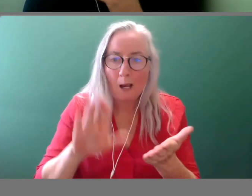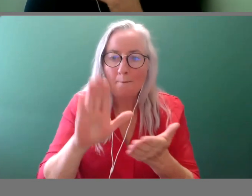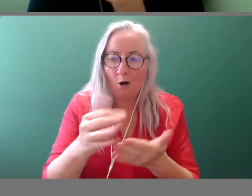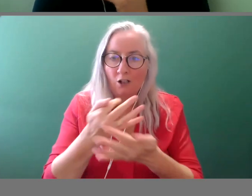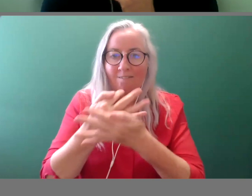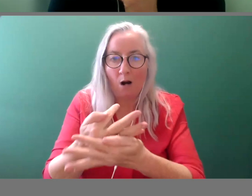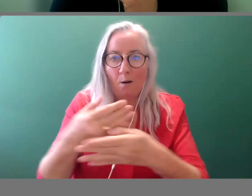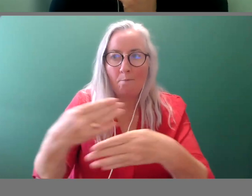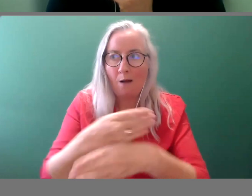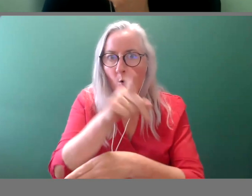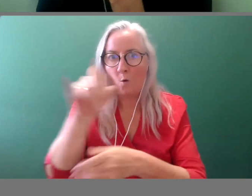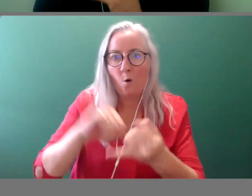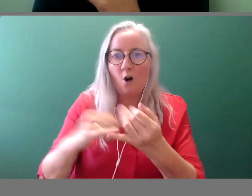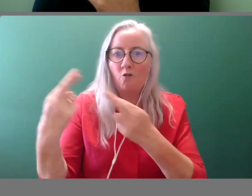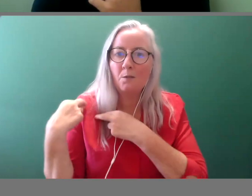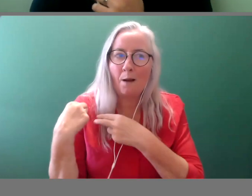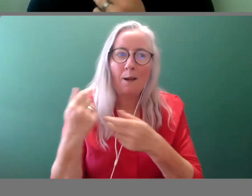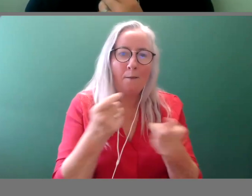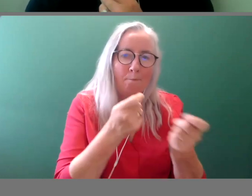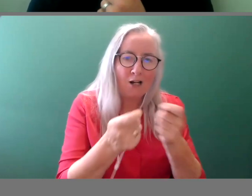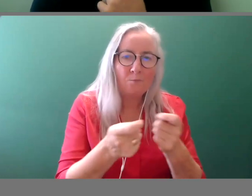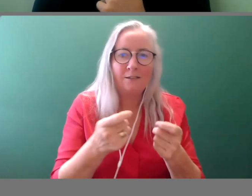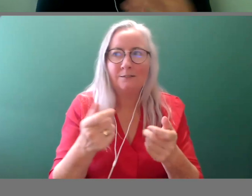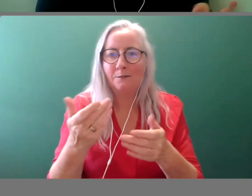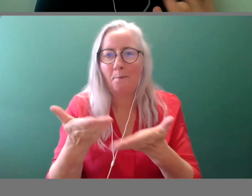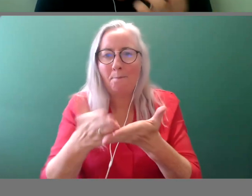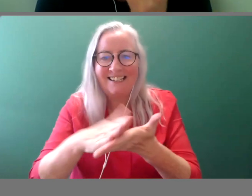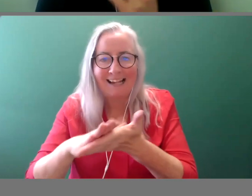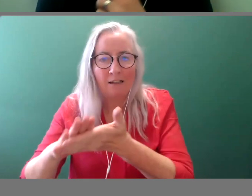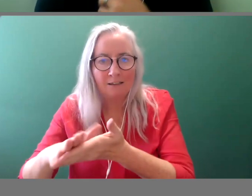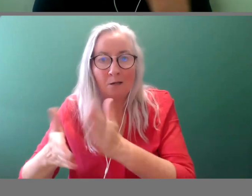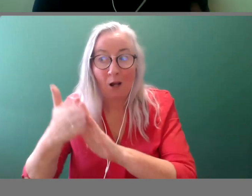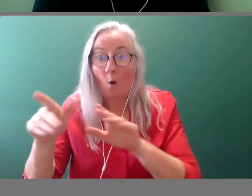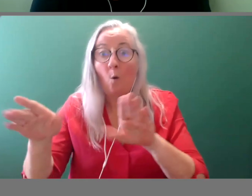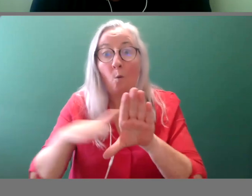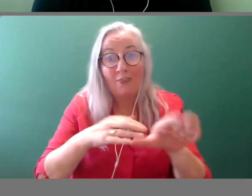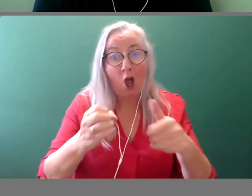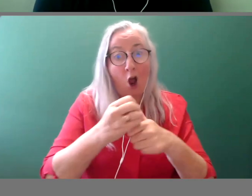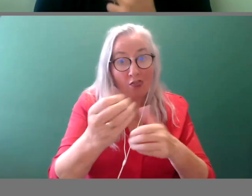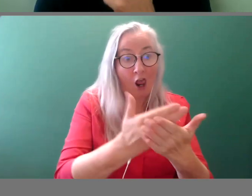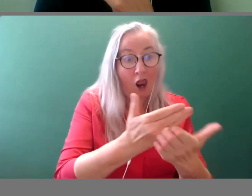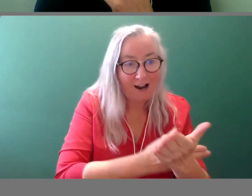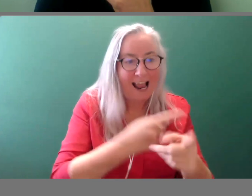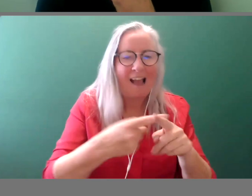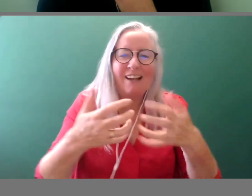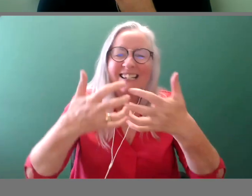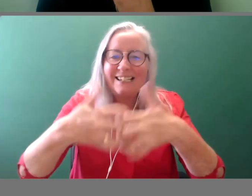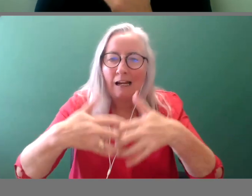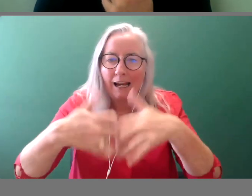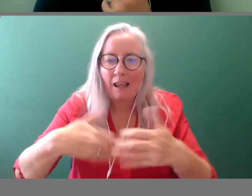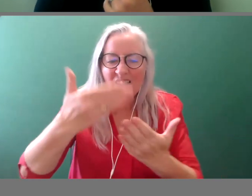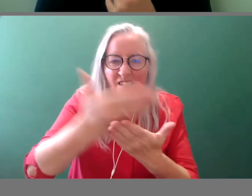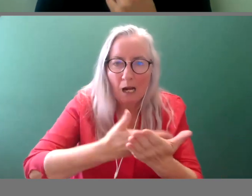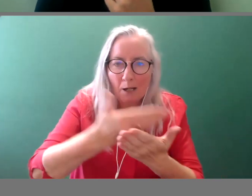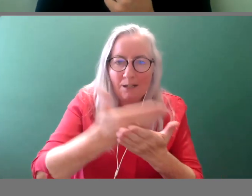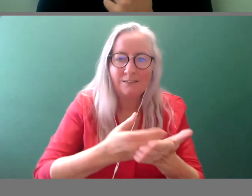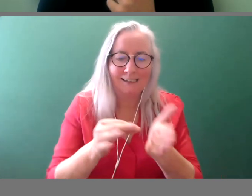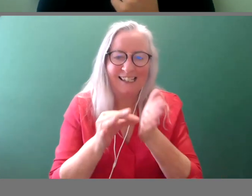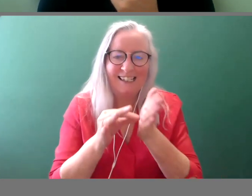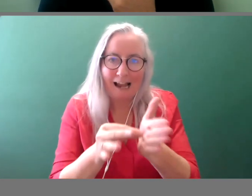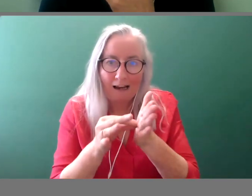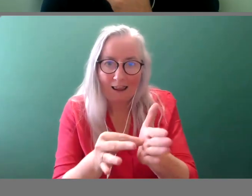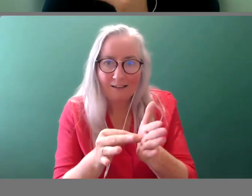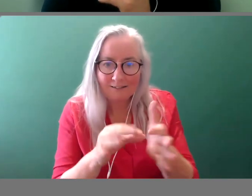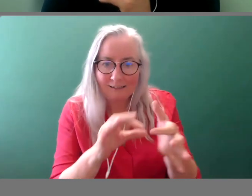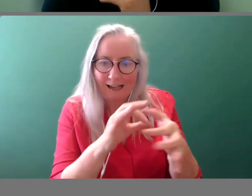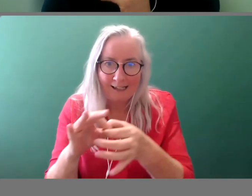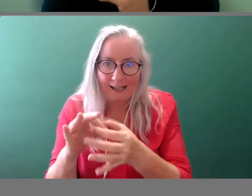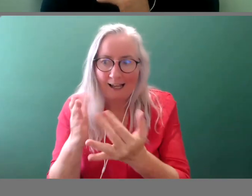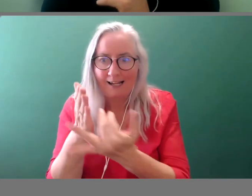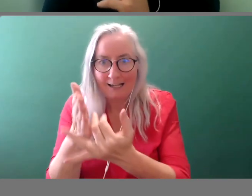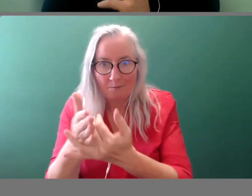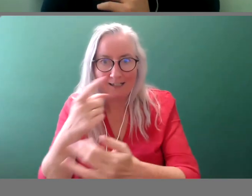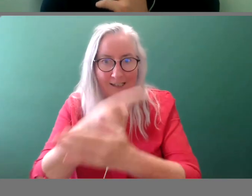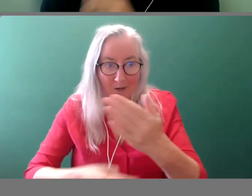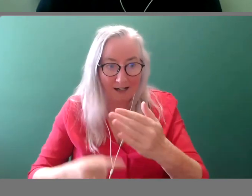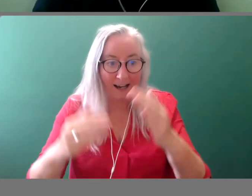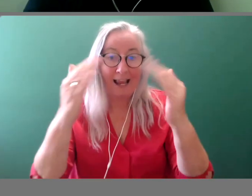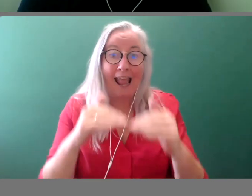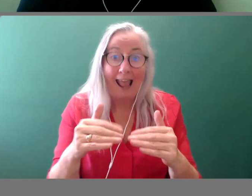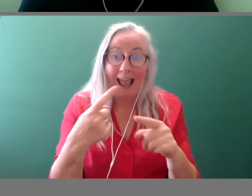for design and maintenance. It also supports the role of the National Disability Authority